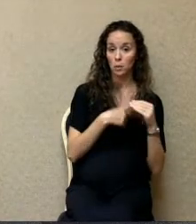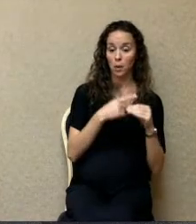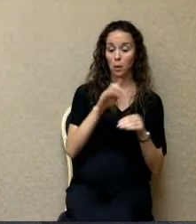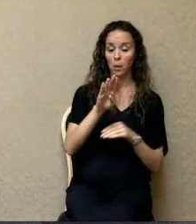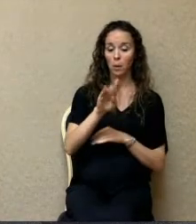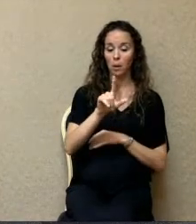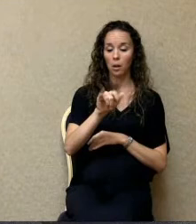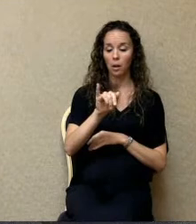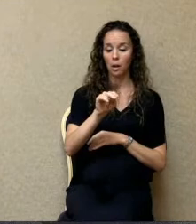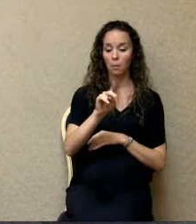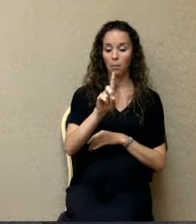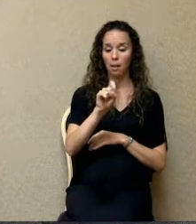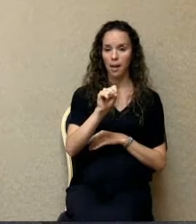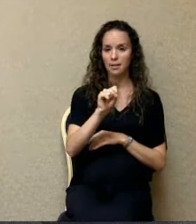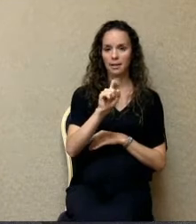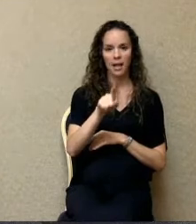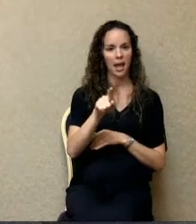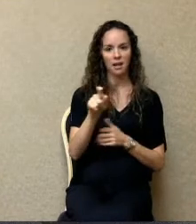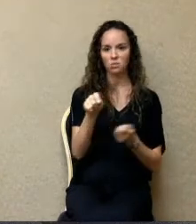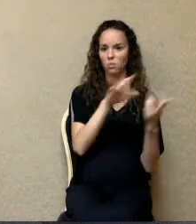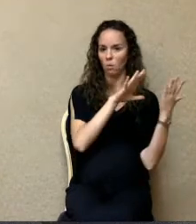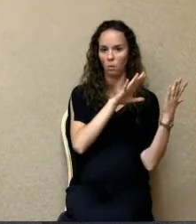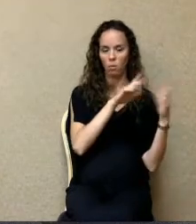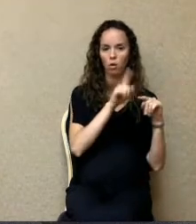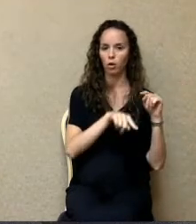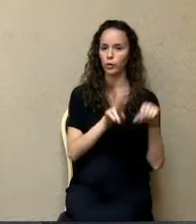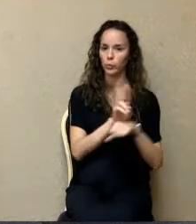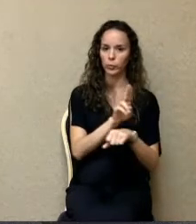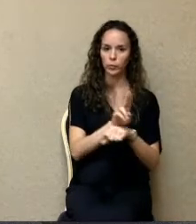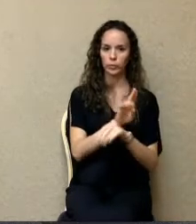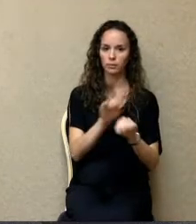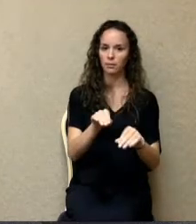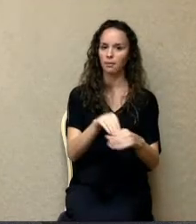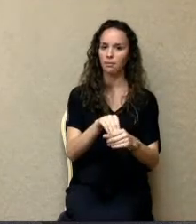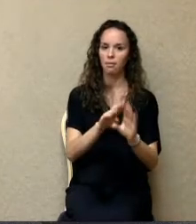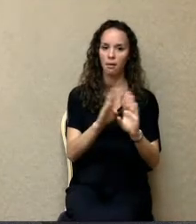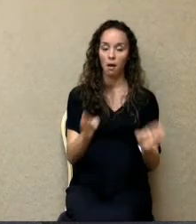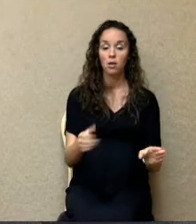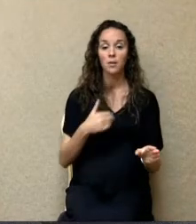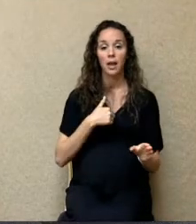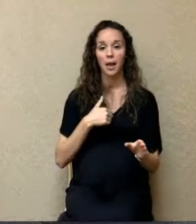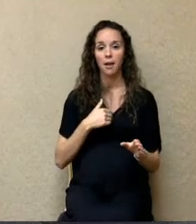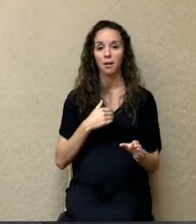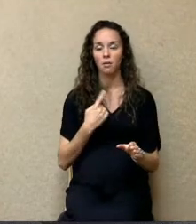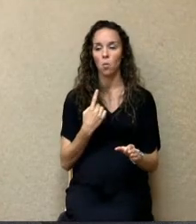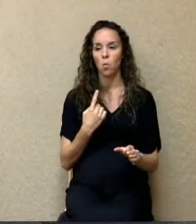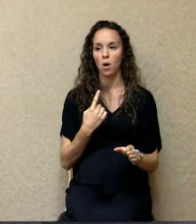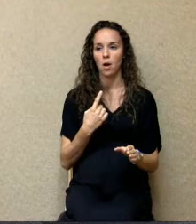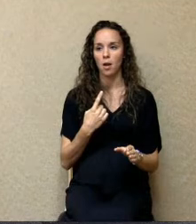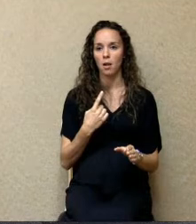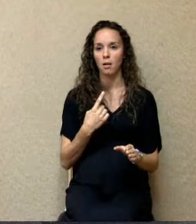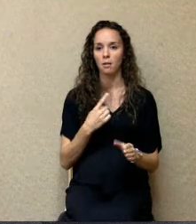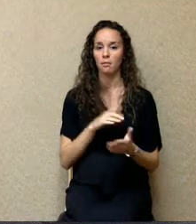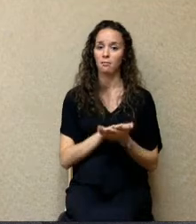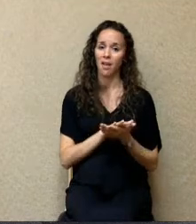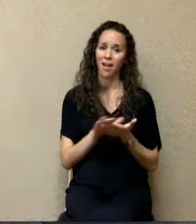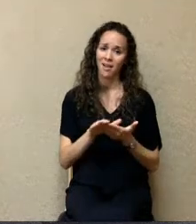The blinds had to go. We actually had a lovely young lady donate sewing